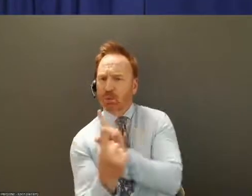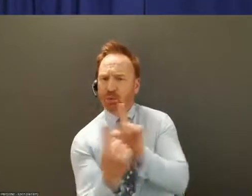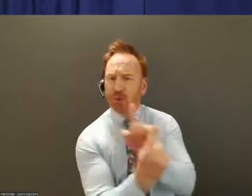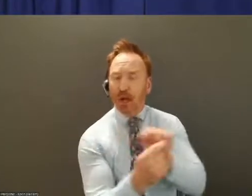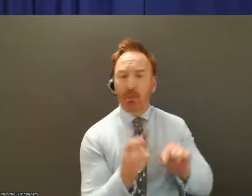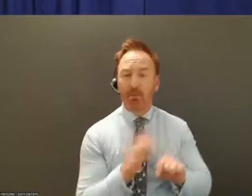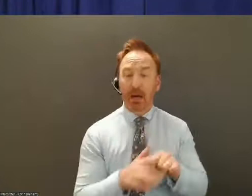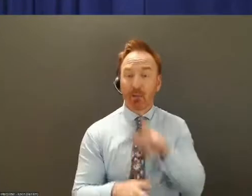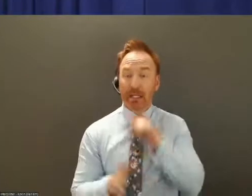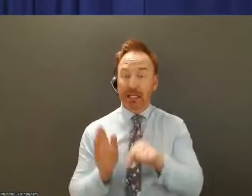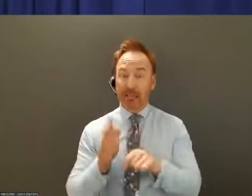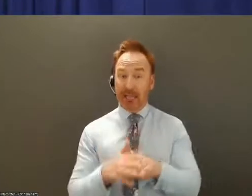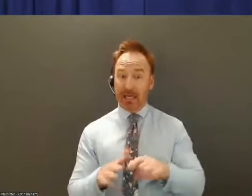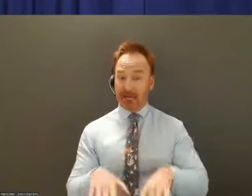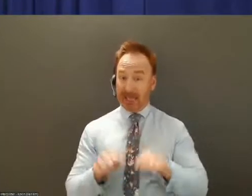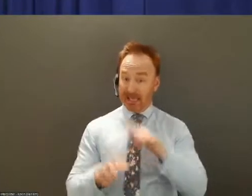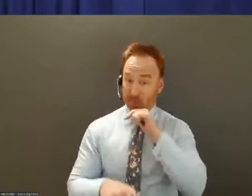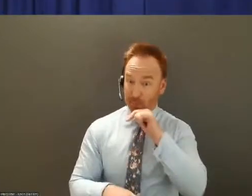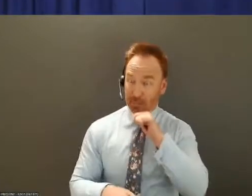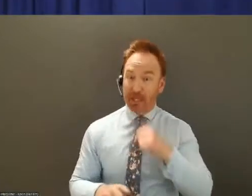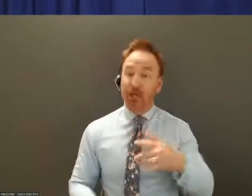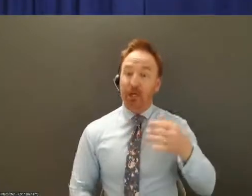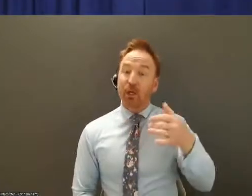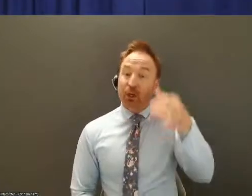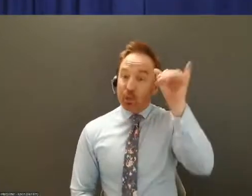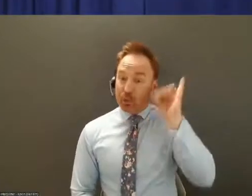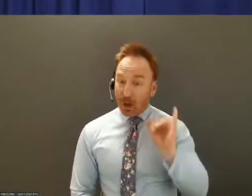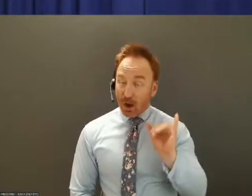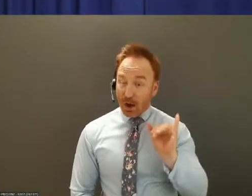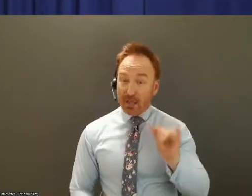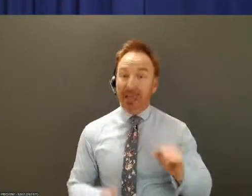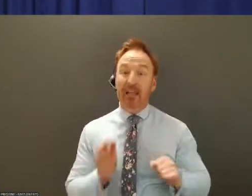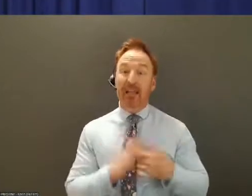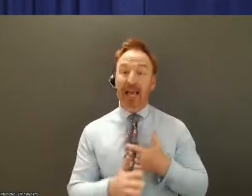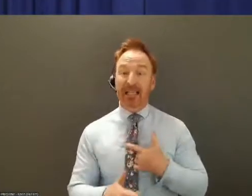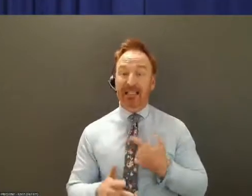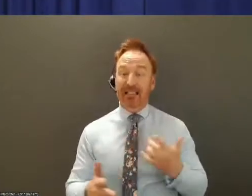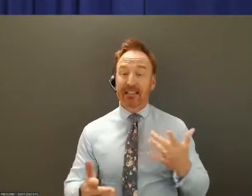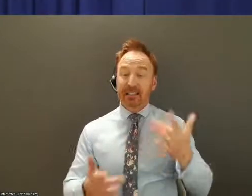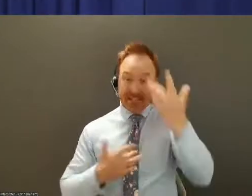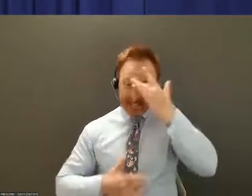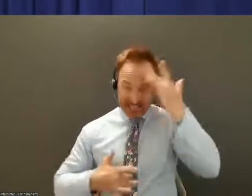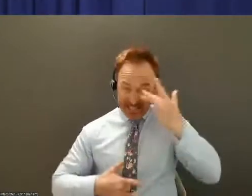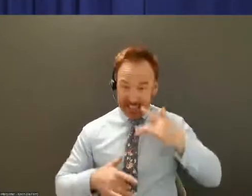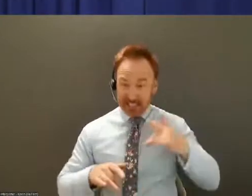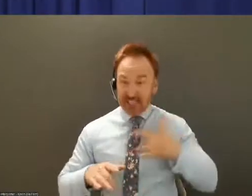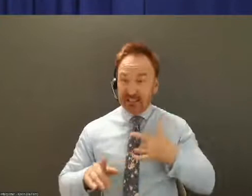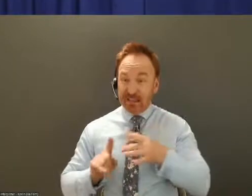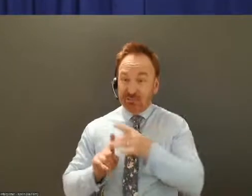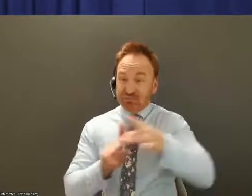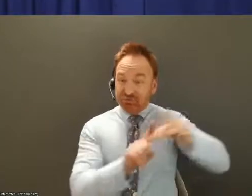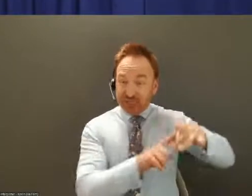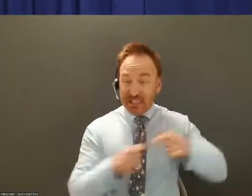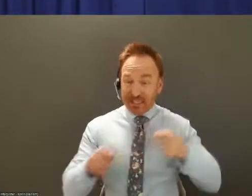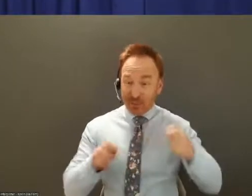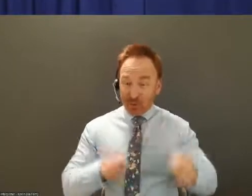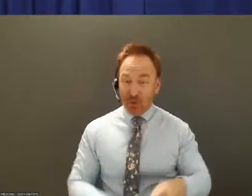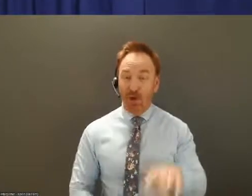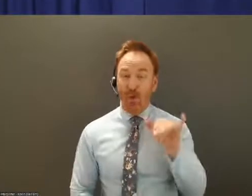it's important to remember we know how to live with COVID. We have been living with Ed for well over a year and will most